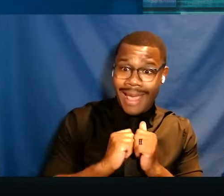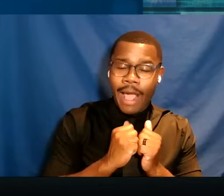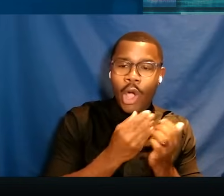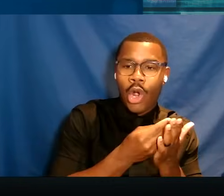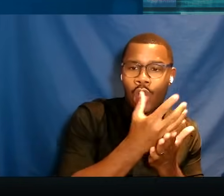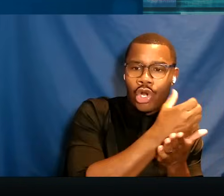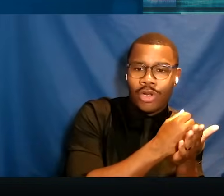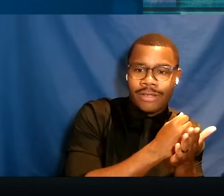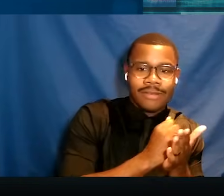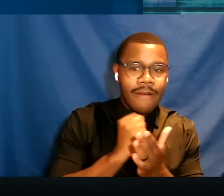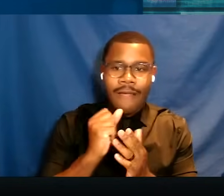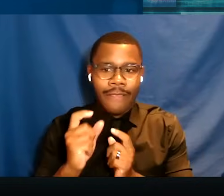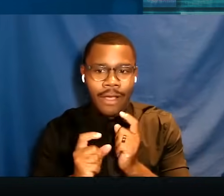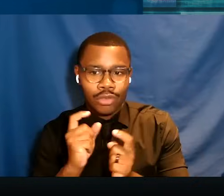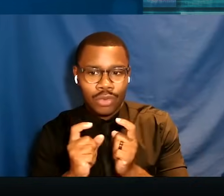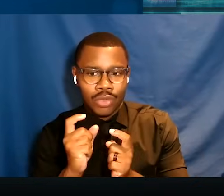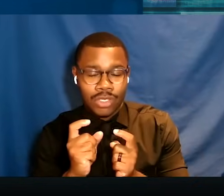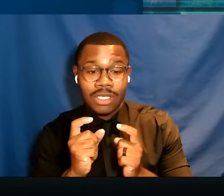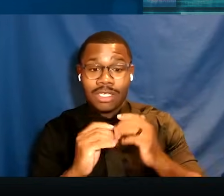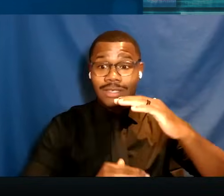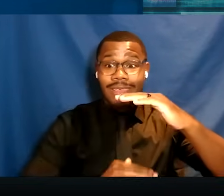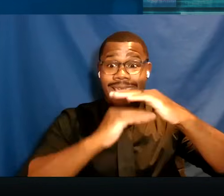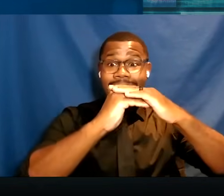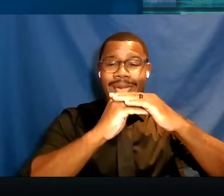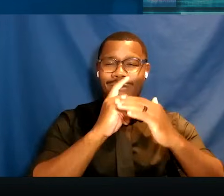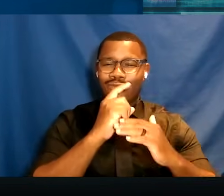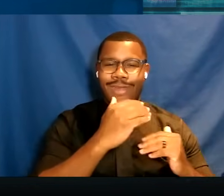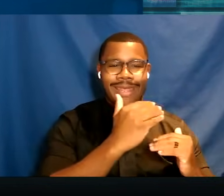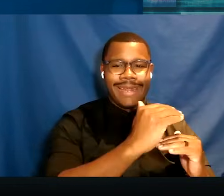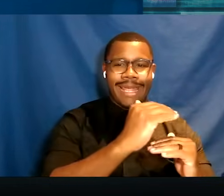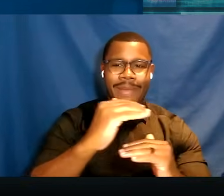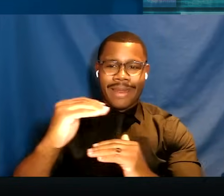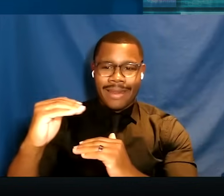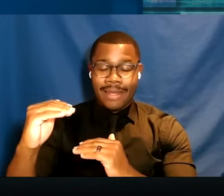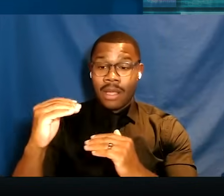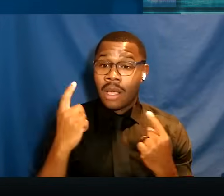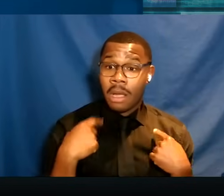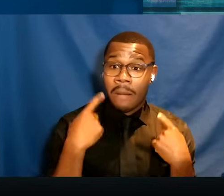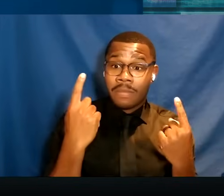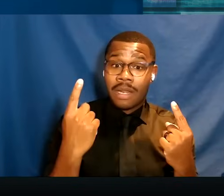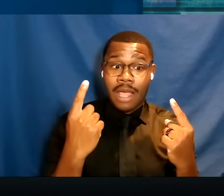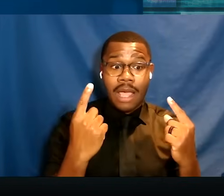those caps really limited people more and they hadn't been increased in a long time. So to your point, I think raising those caps